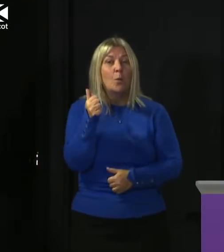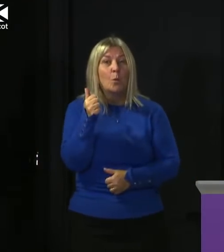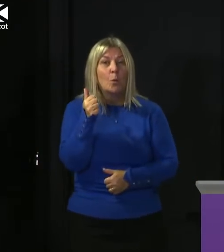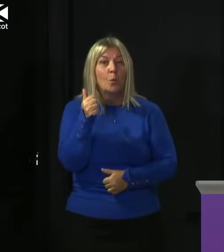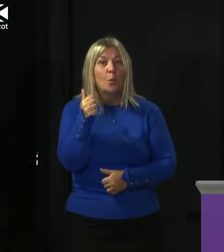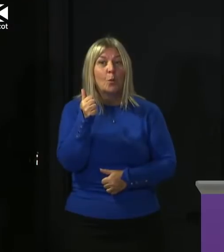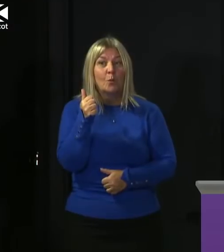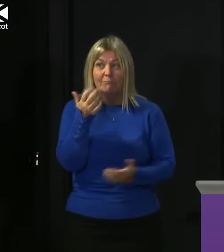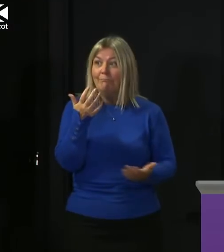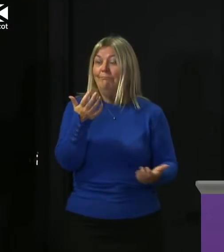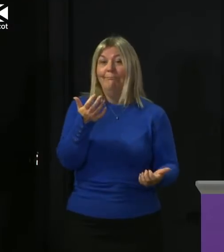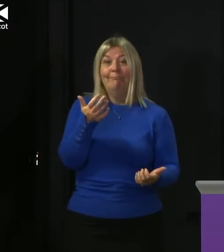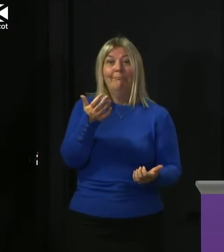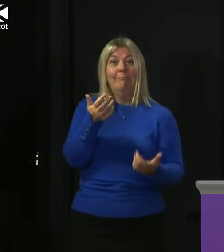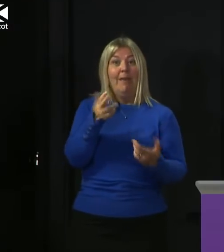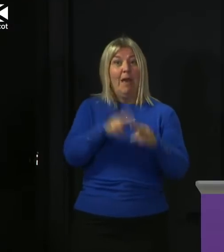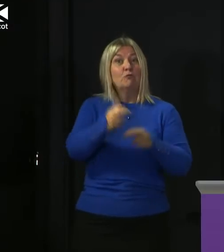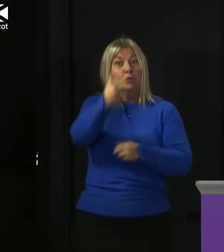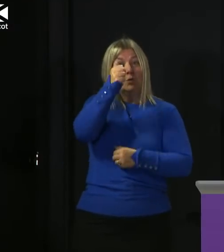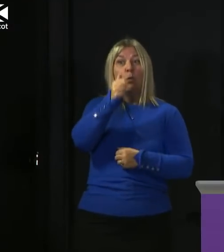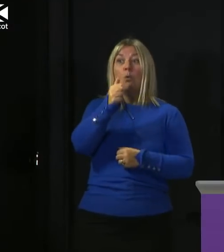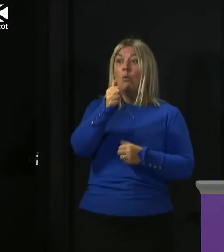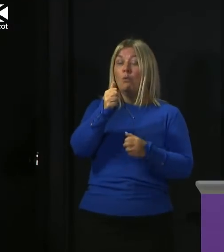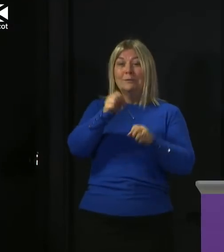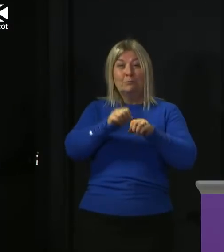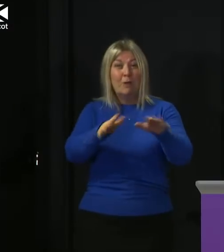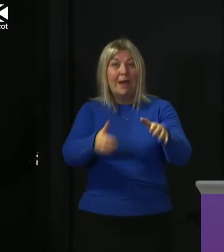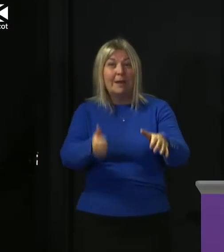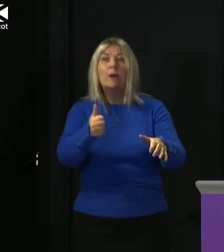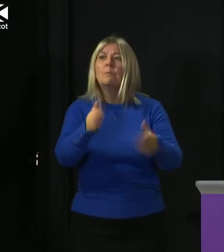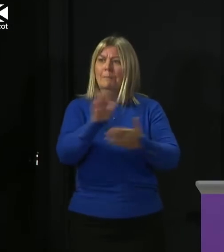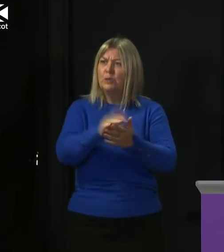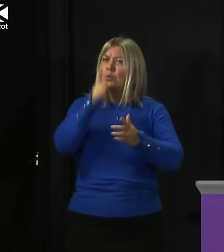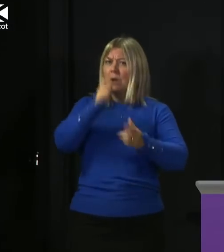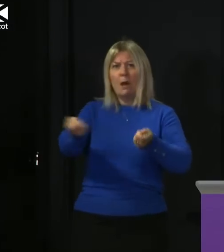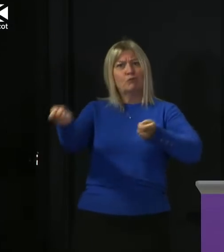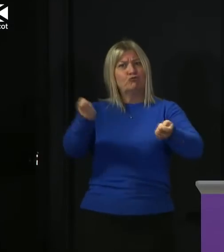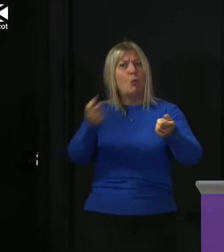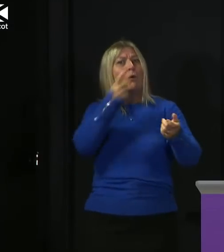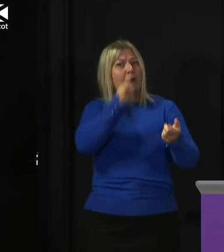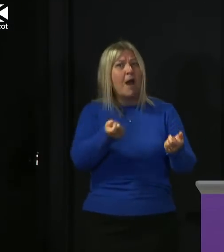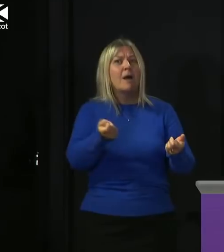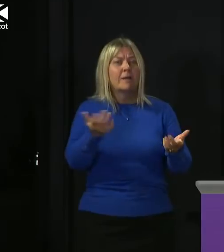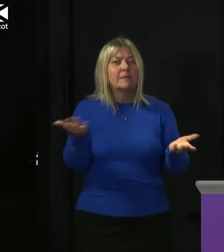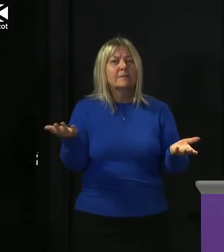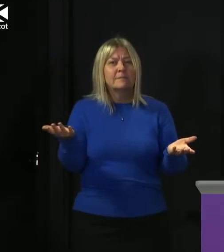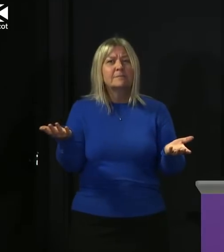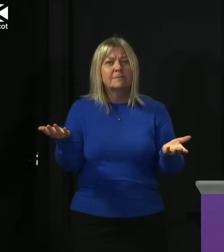we know how we stop them spreading. And that comes back to all the tough advice we're giving people,